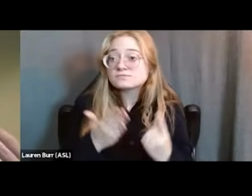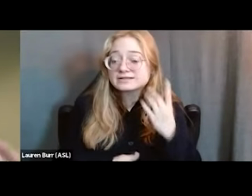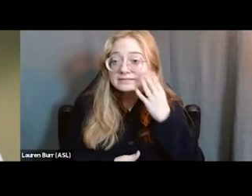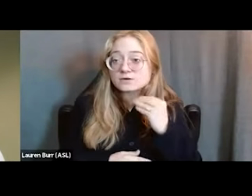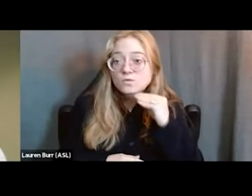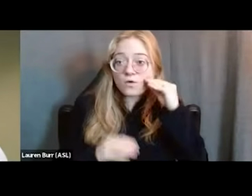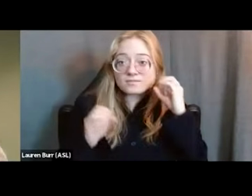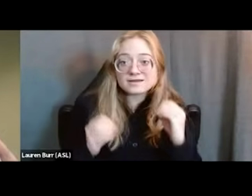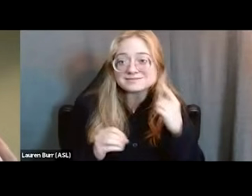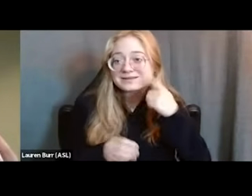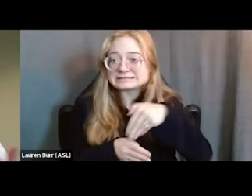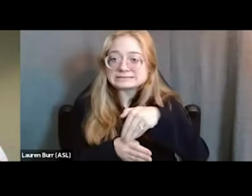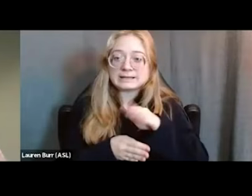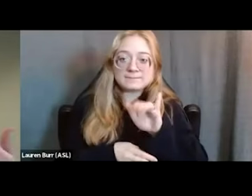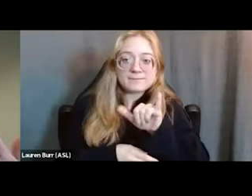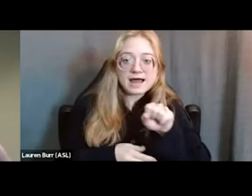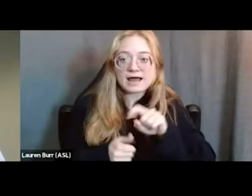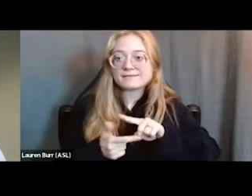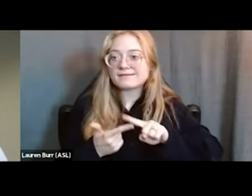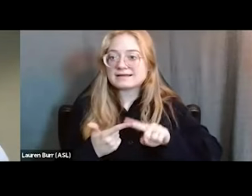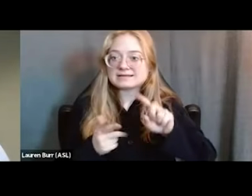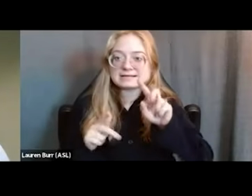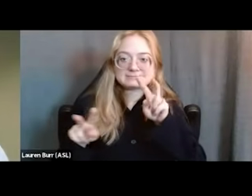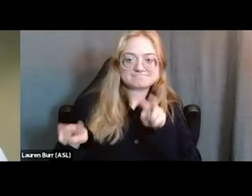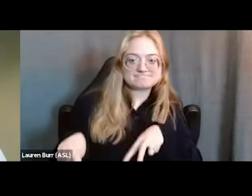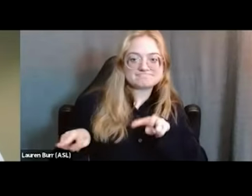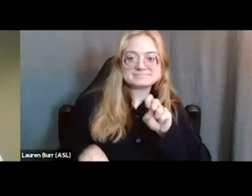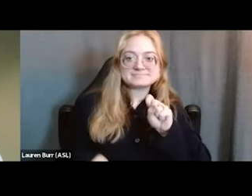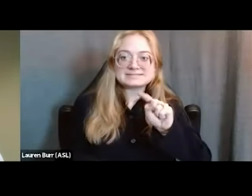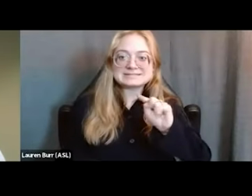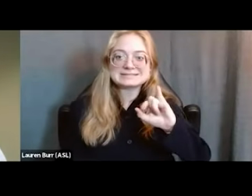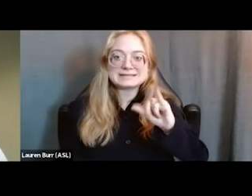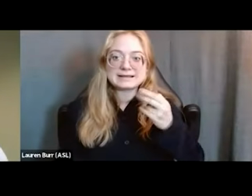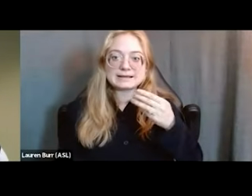because of stigma, and because of access to healthcare, folks experiencing homelessness